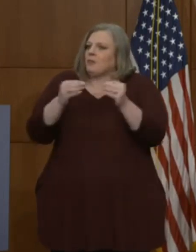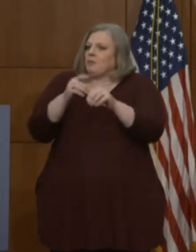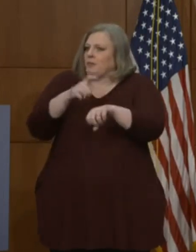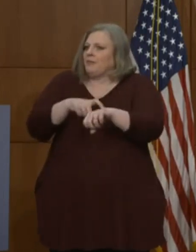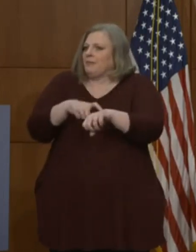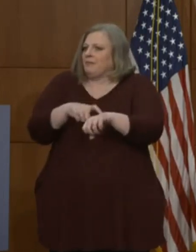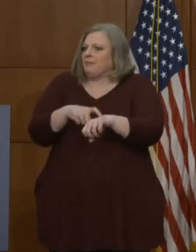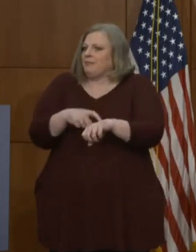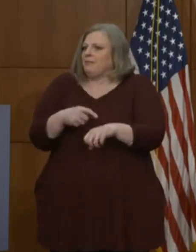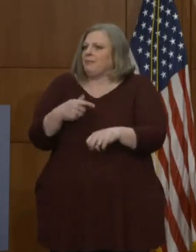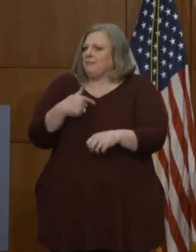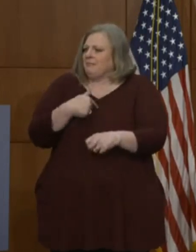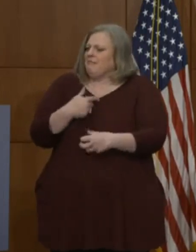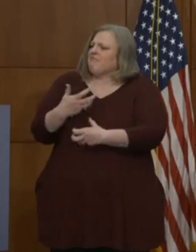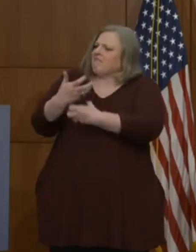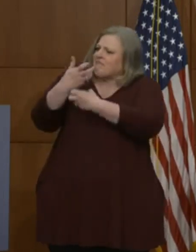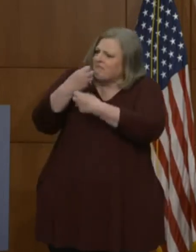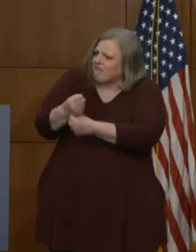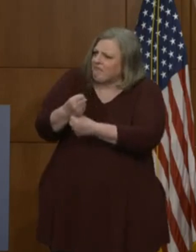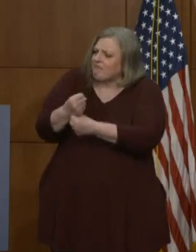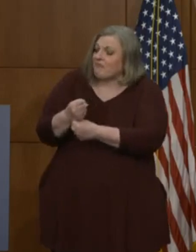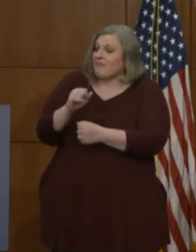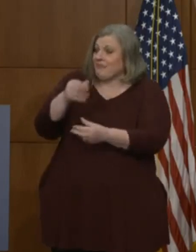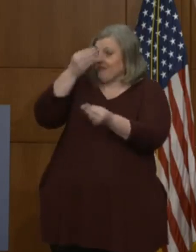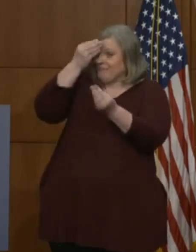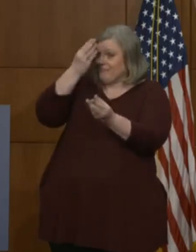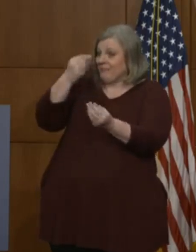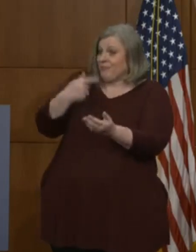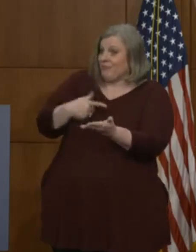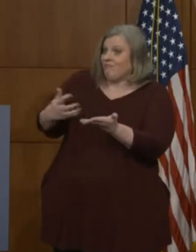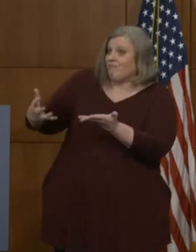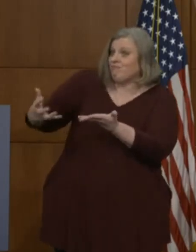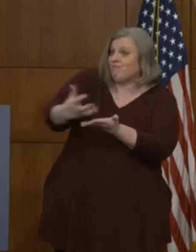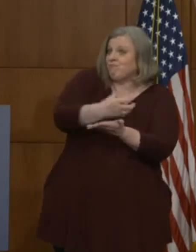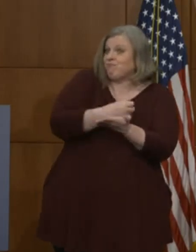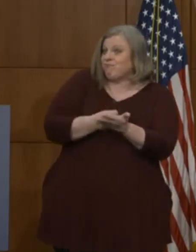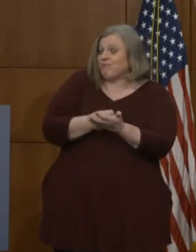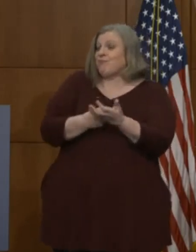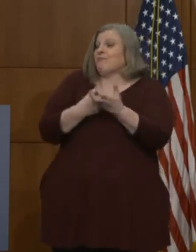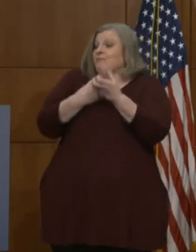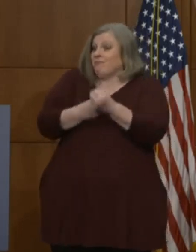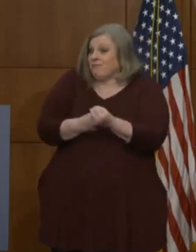NEW CONDITION- IT TAKES EVEN MORE TIME SO I HAVE CONFIDENCE MORE TIME SO I HAVE CONFIDENCE IN THE DATA THAT WE HAVE IN THE DATA THAT WE HAVE RECEIVED I HAVE CONFIDENCE IN